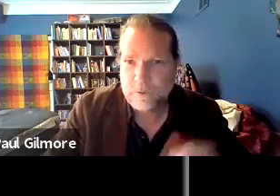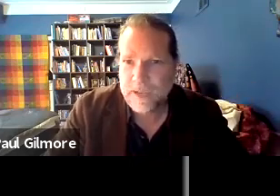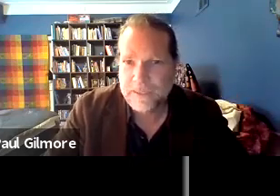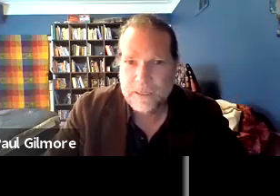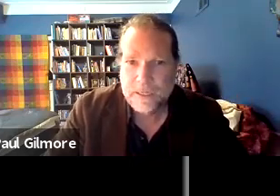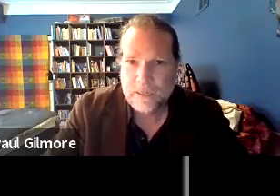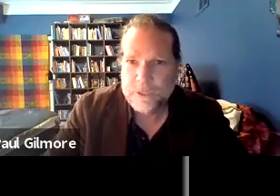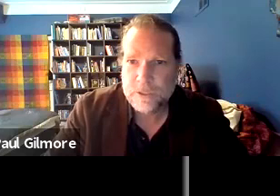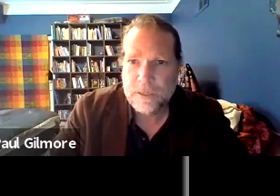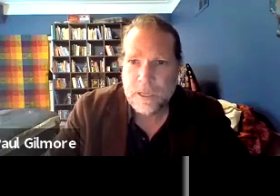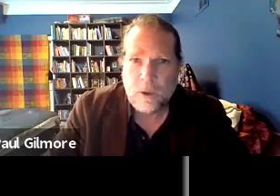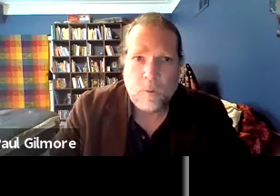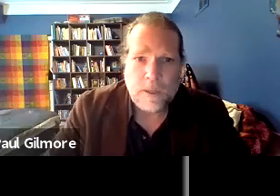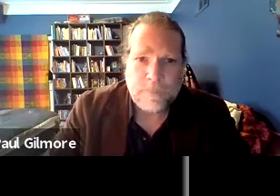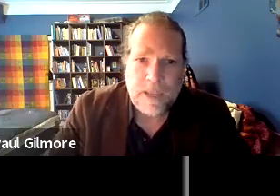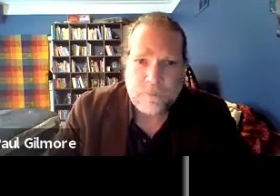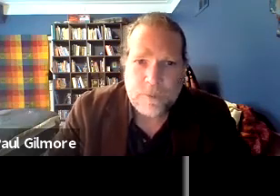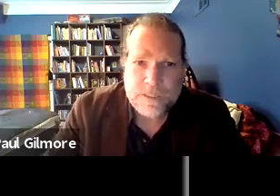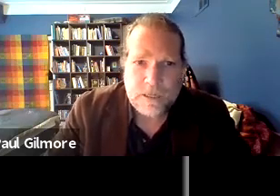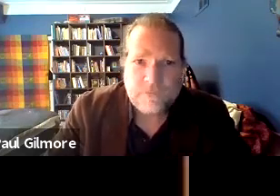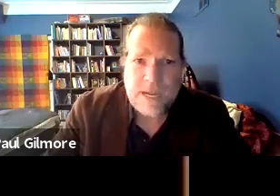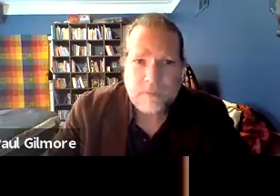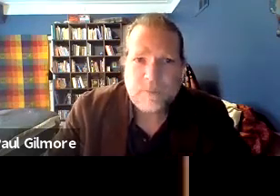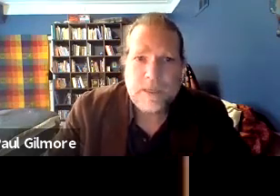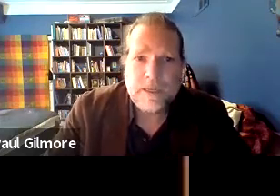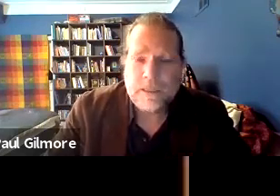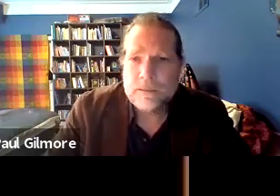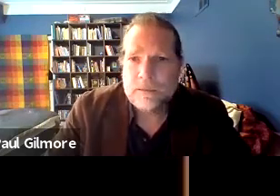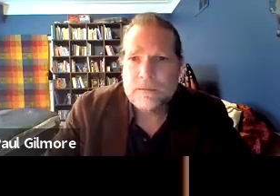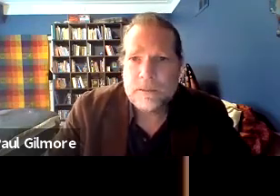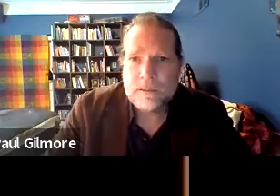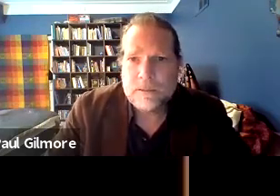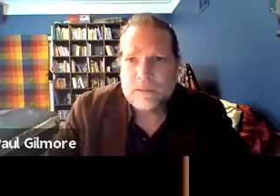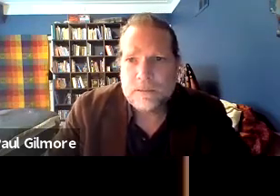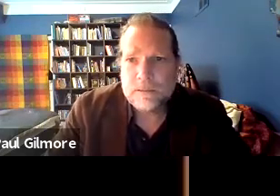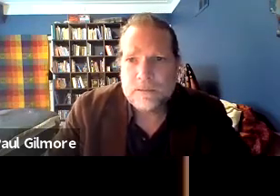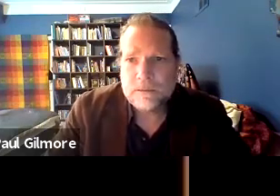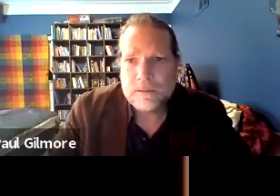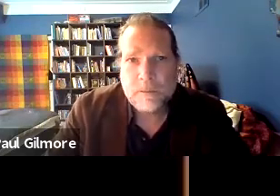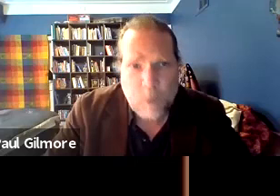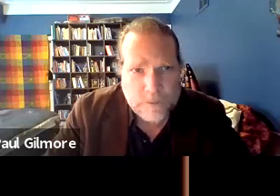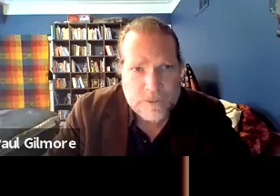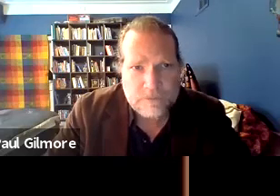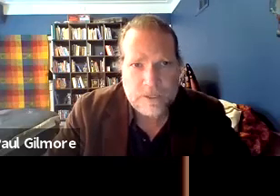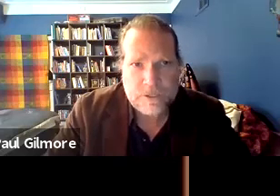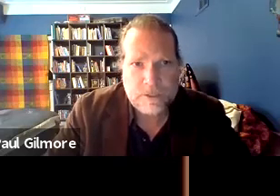heard that, I'm sure. Well, at the risk of downplaying the importance of the issue